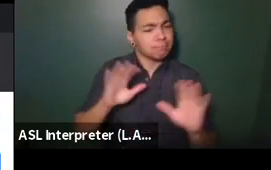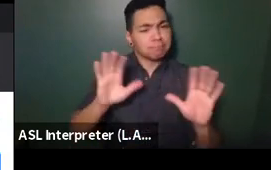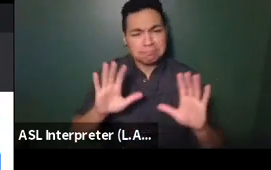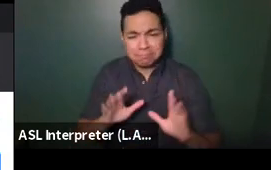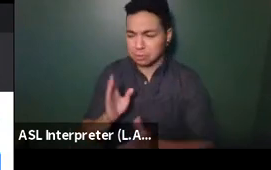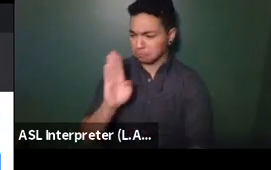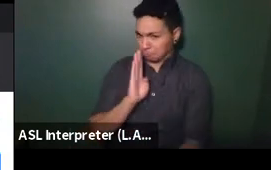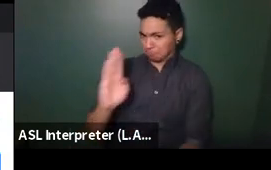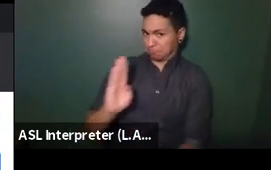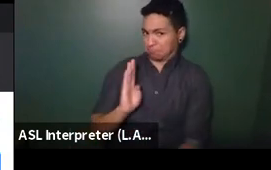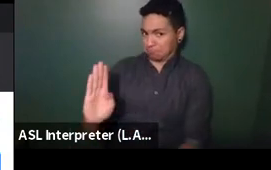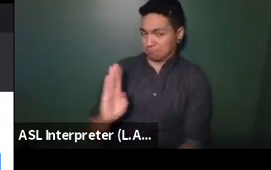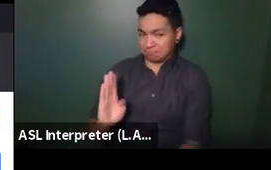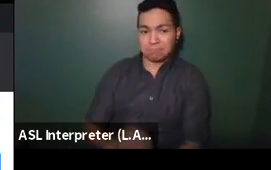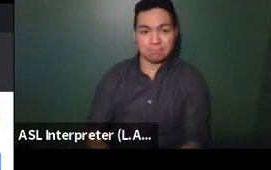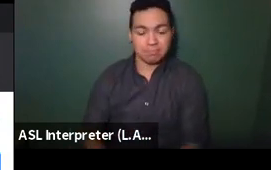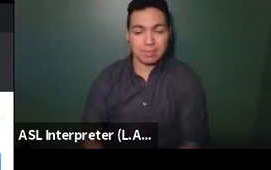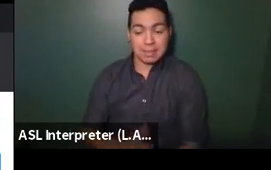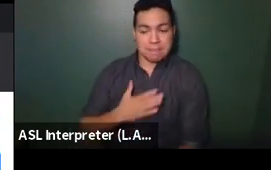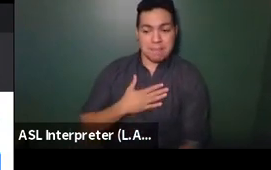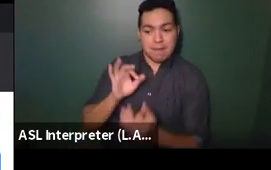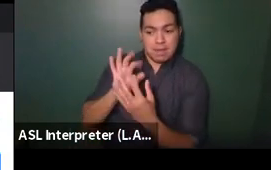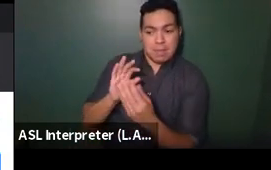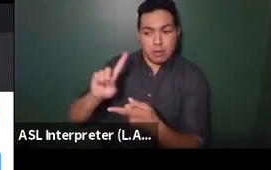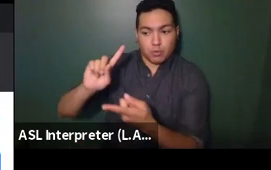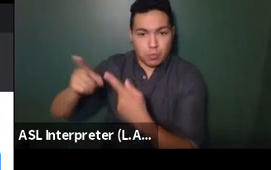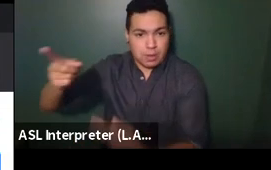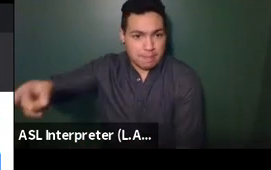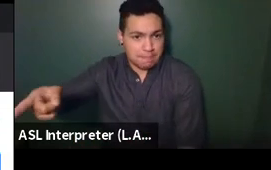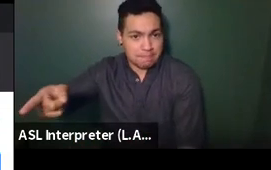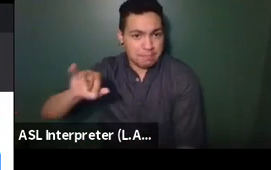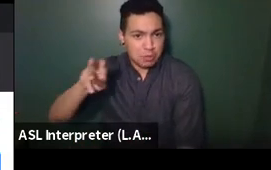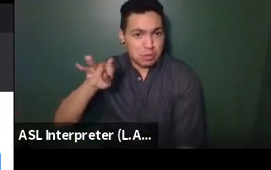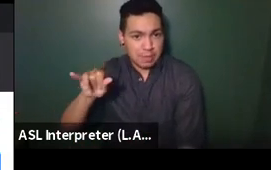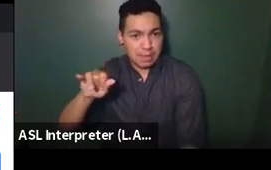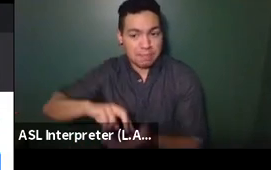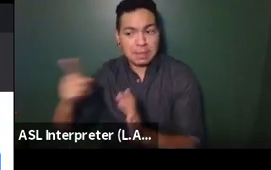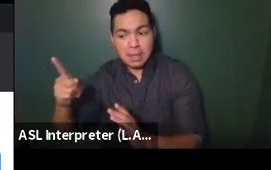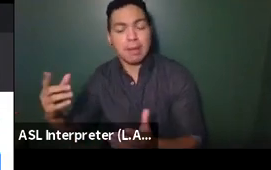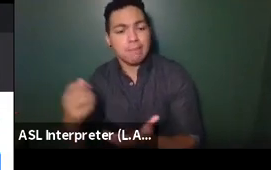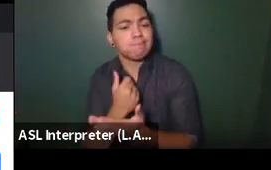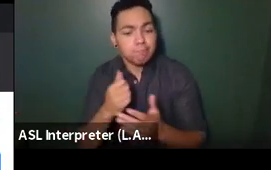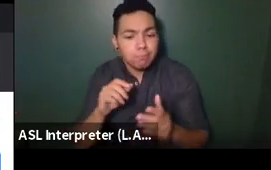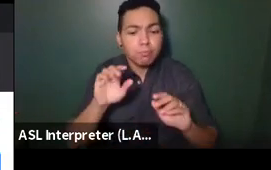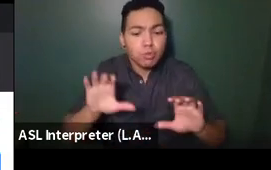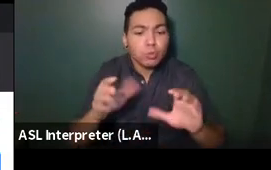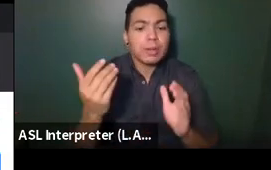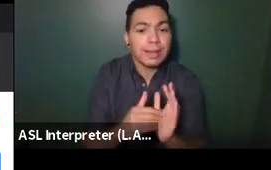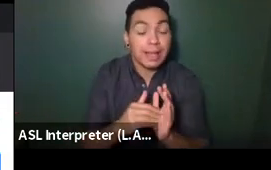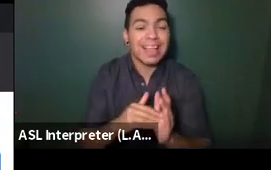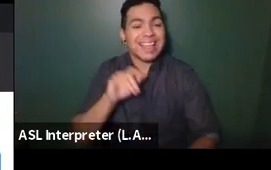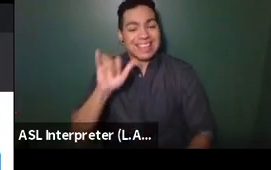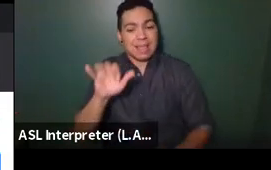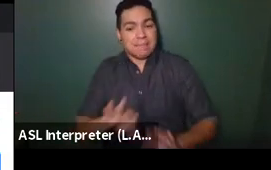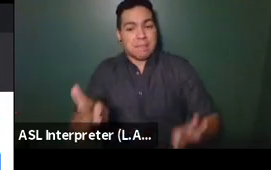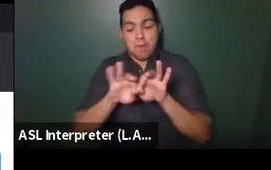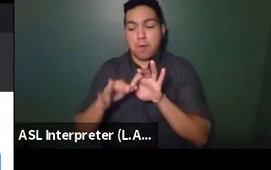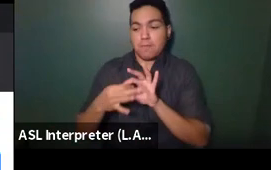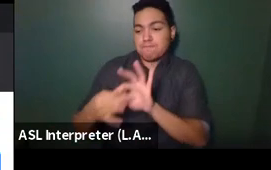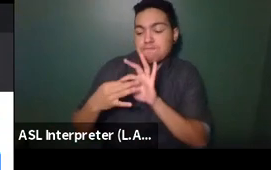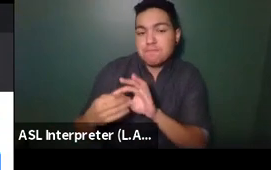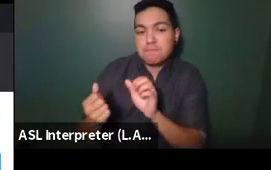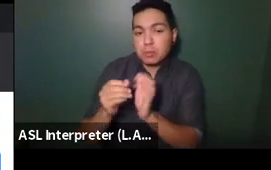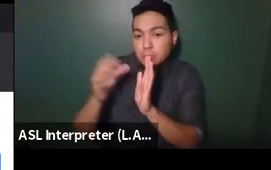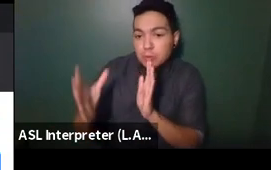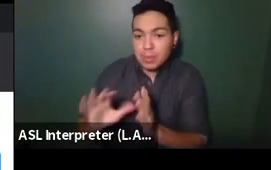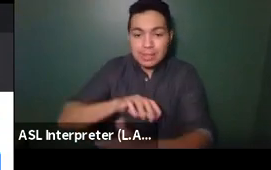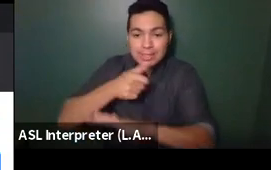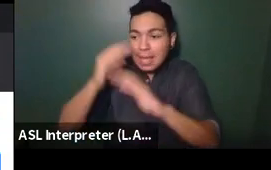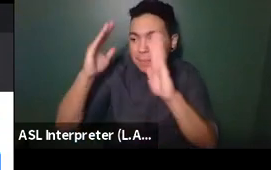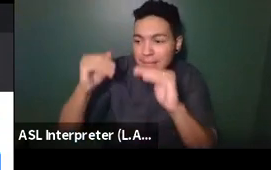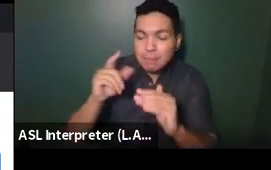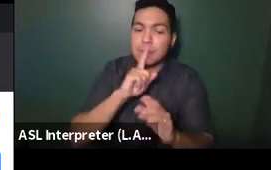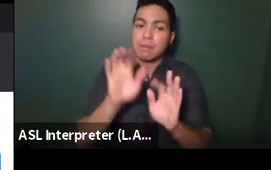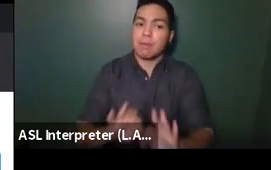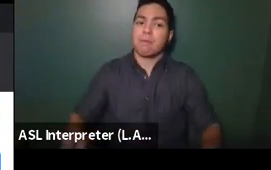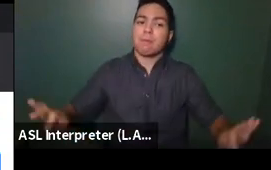Katherine Livick - ESD 112: It's just his feedback to know that he needs to pop back in. And here is where your rapport with your students, setting your expectations becomes very important. You need to